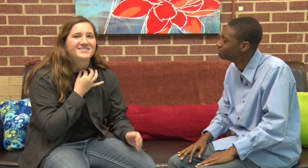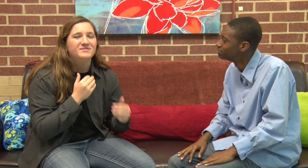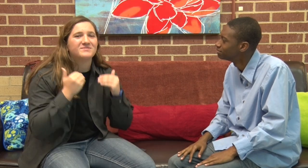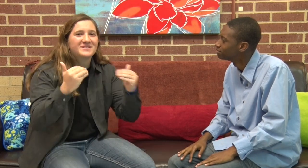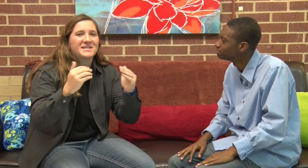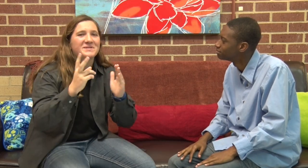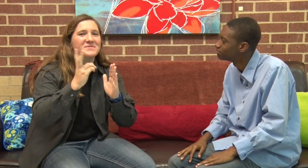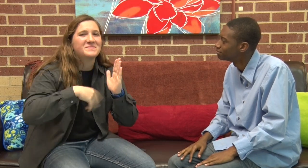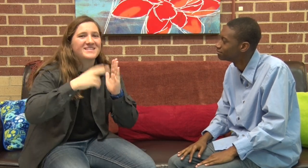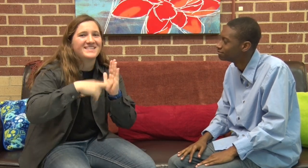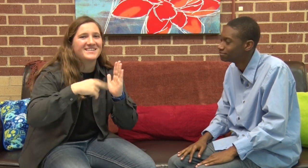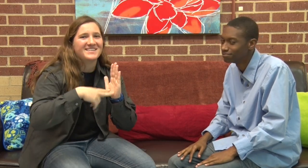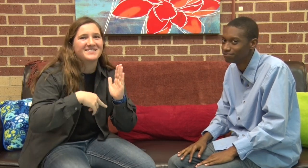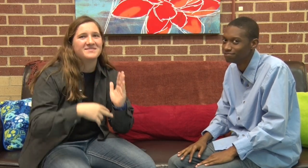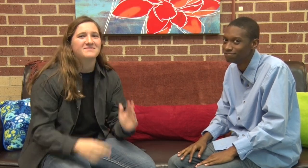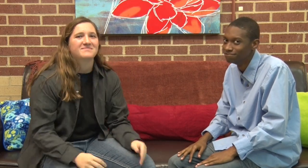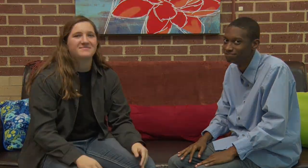Are you curious? Go ahead and read.